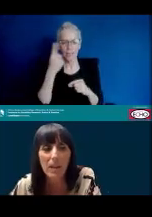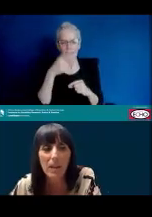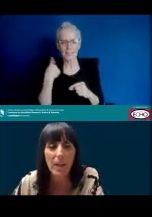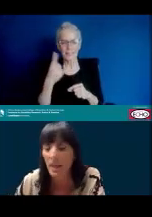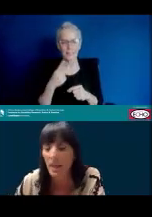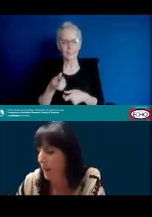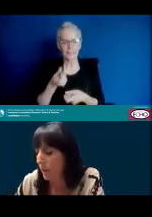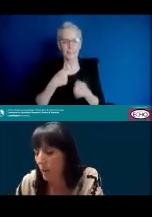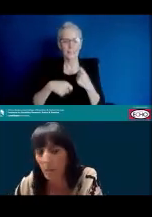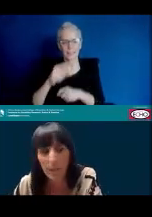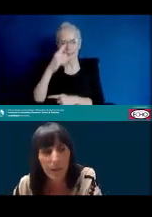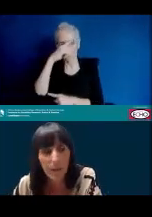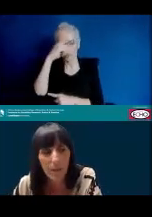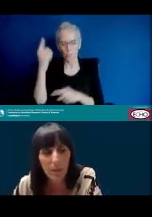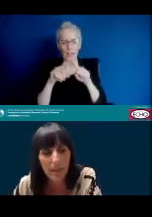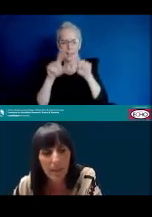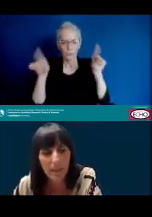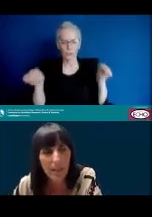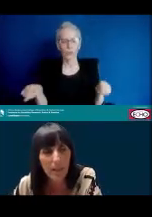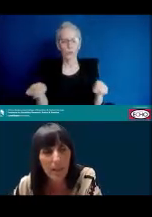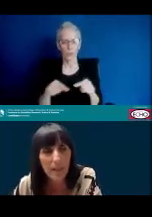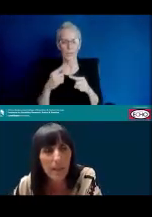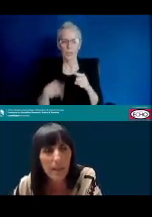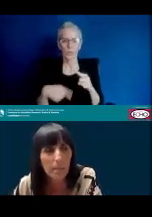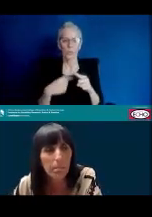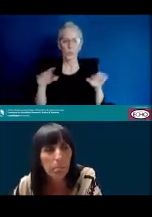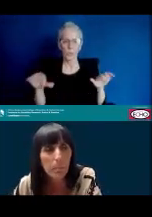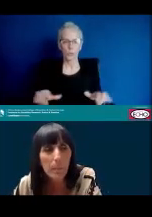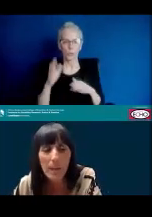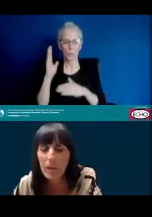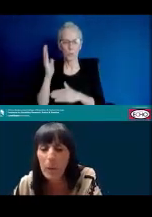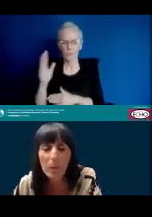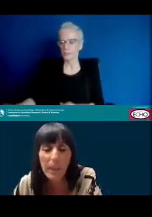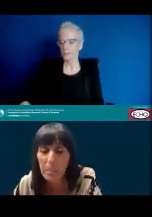screen. When we're doing presentations, if we were in